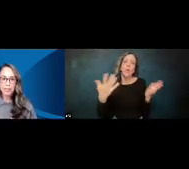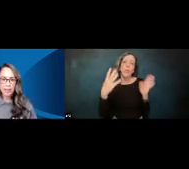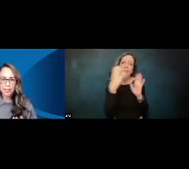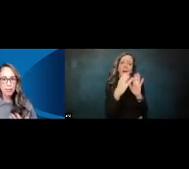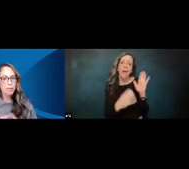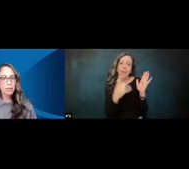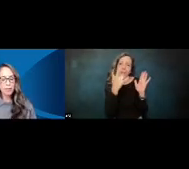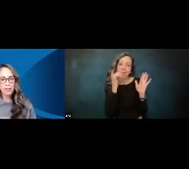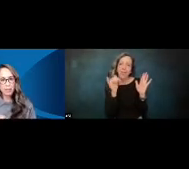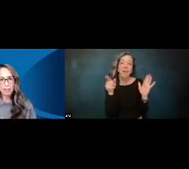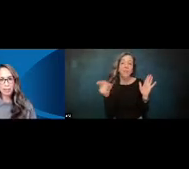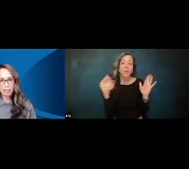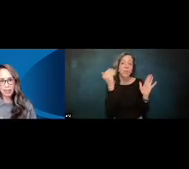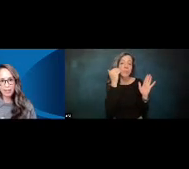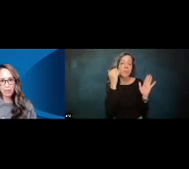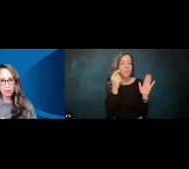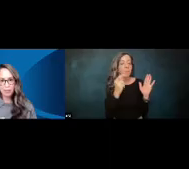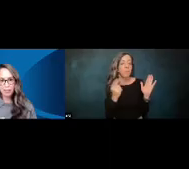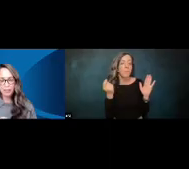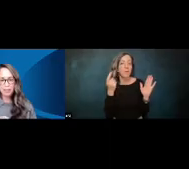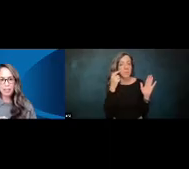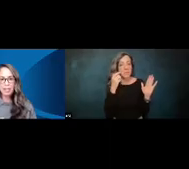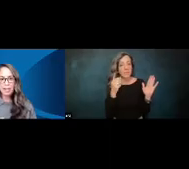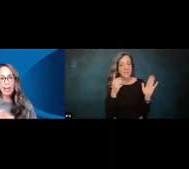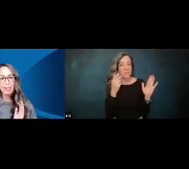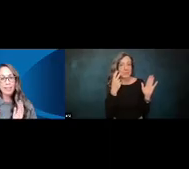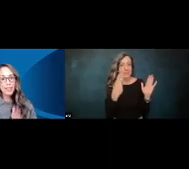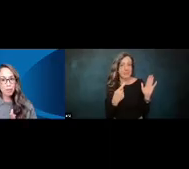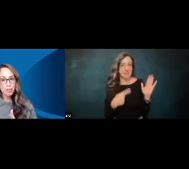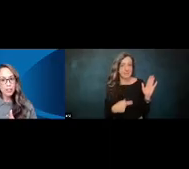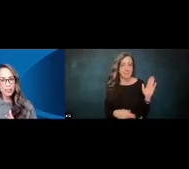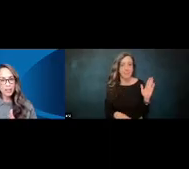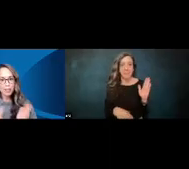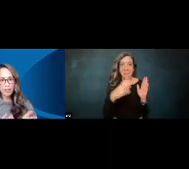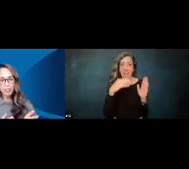familiarize you with what you can expect to find in this resource. At the top of each handout,